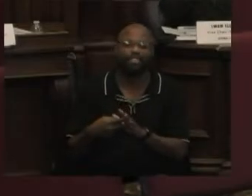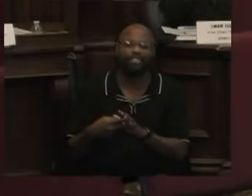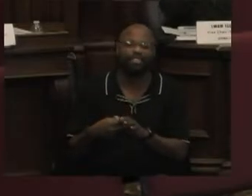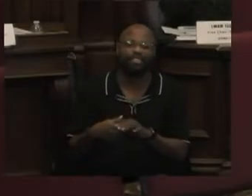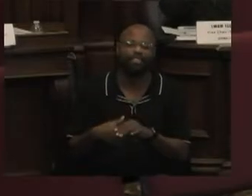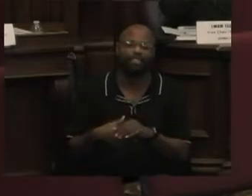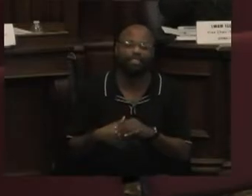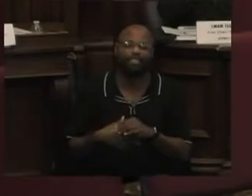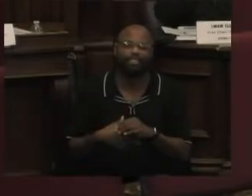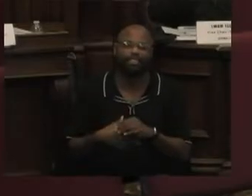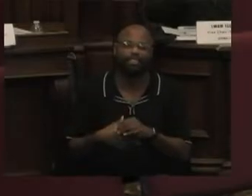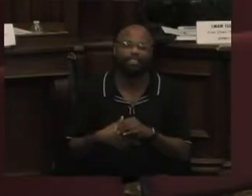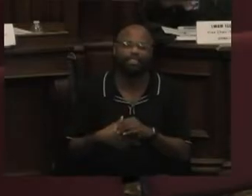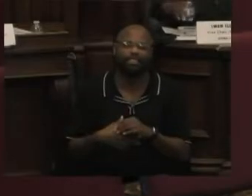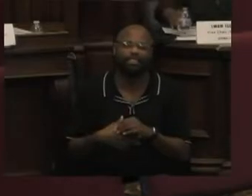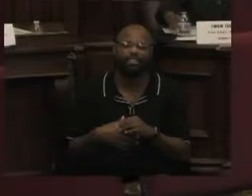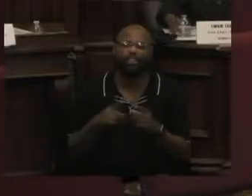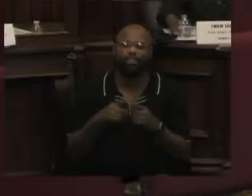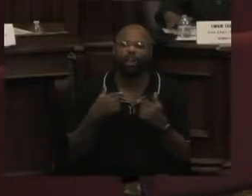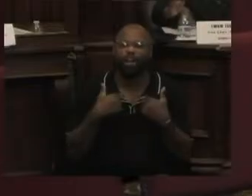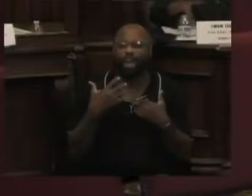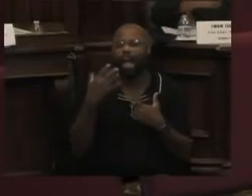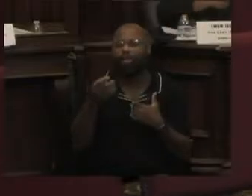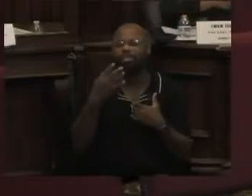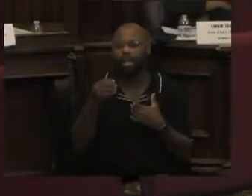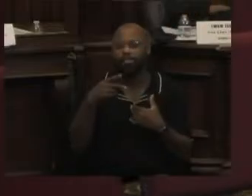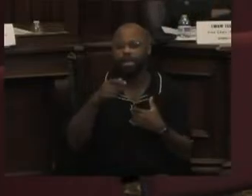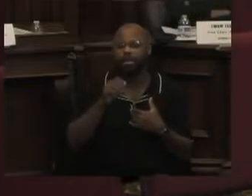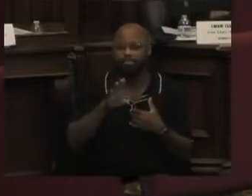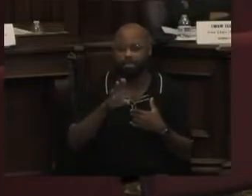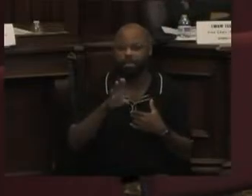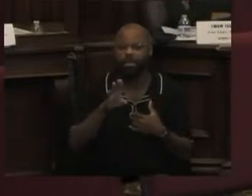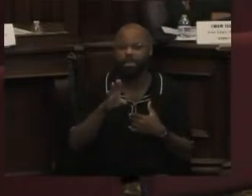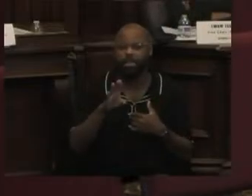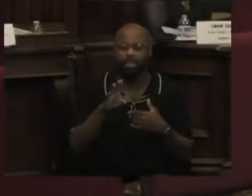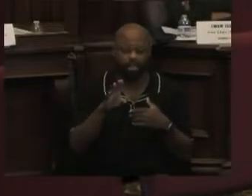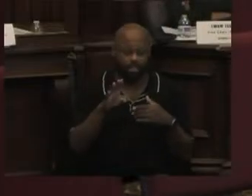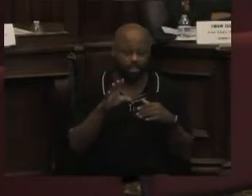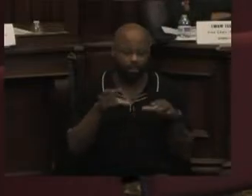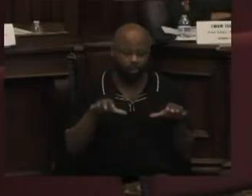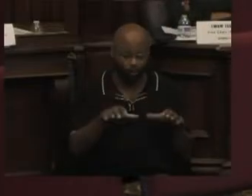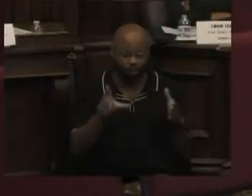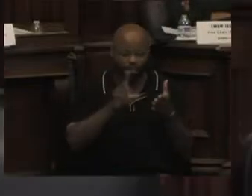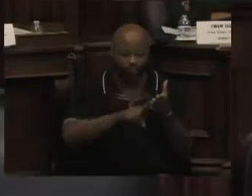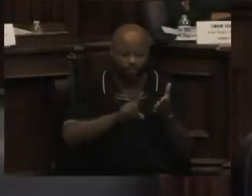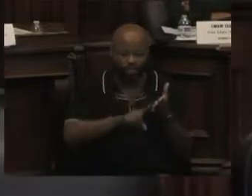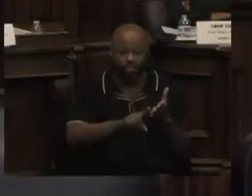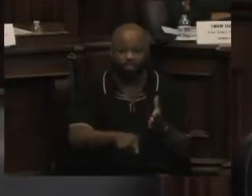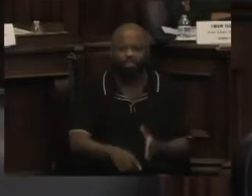for purposes of being able to